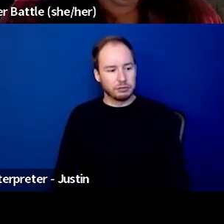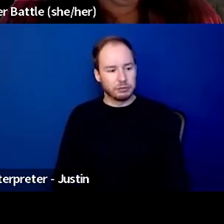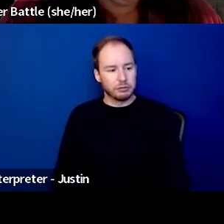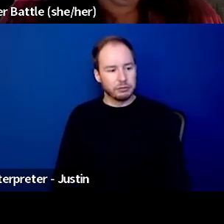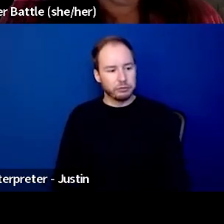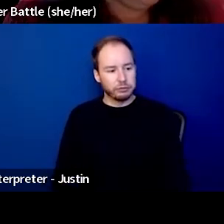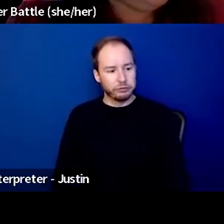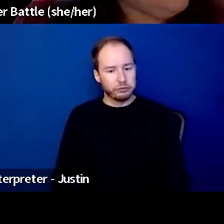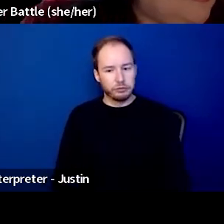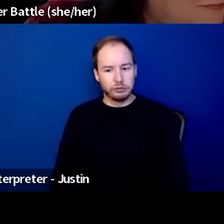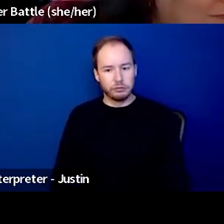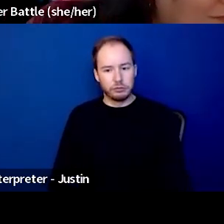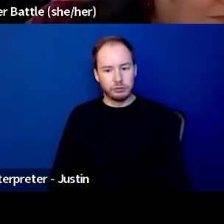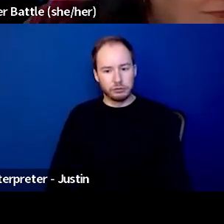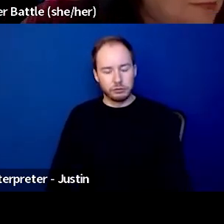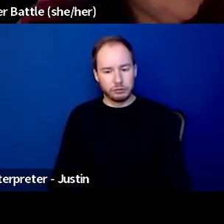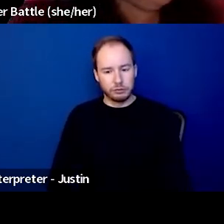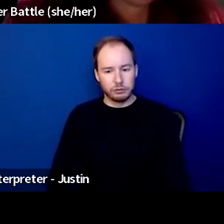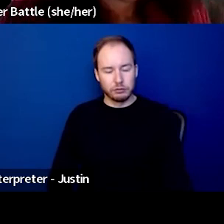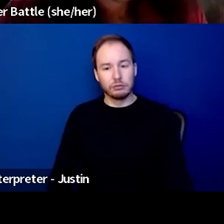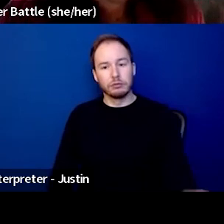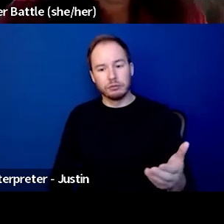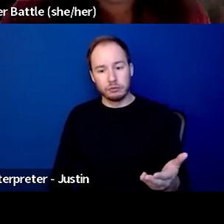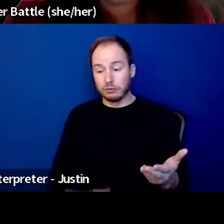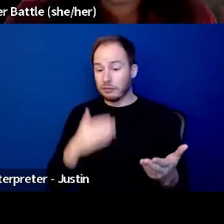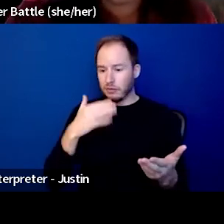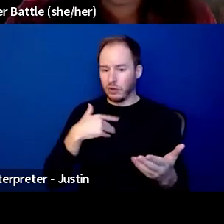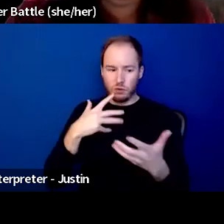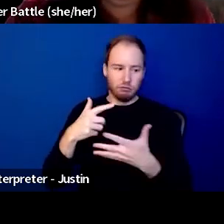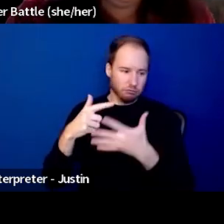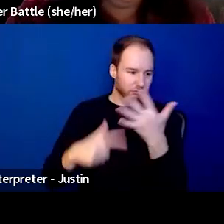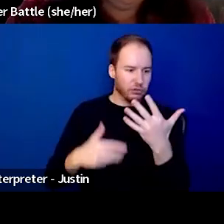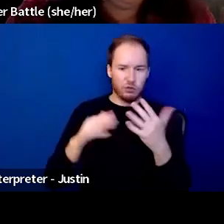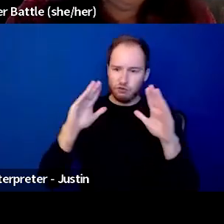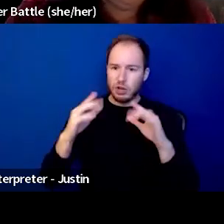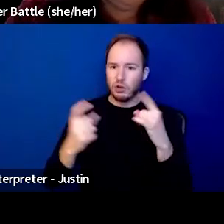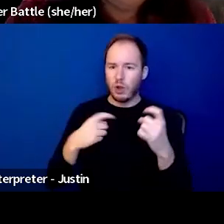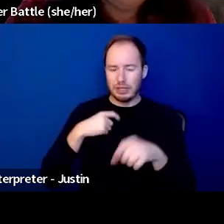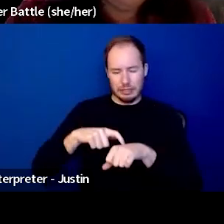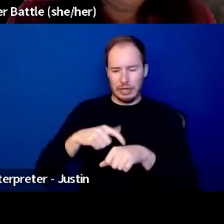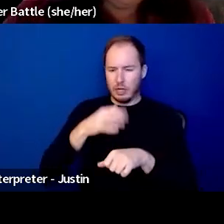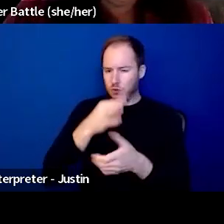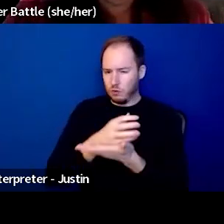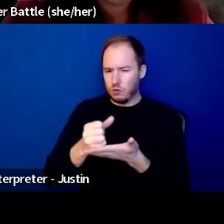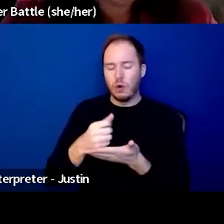Thank you. There's just so many good questions in there. We're running short on time, so I'm just gonna field one more question